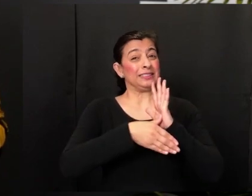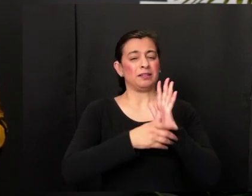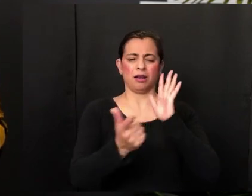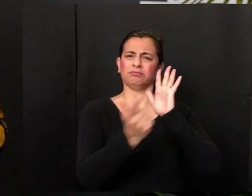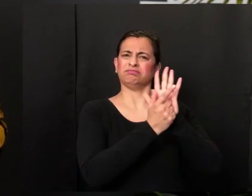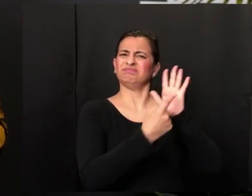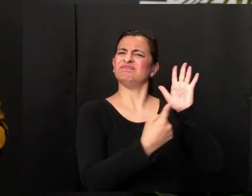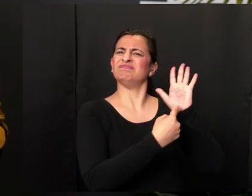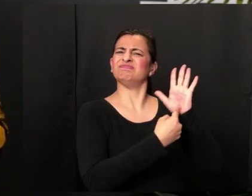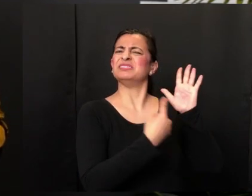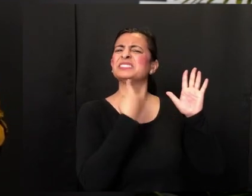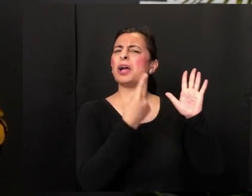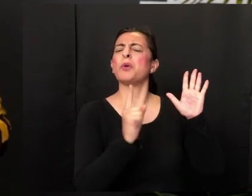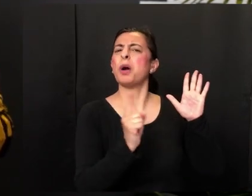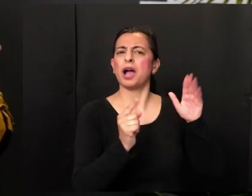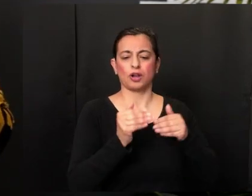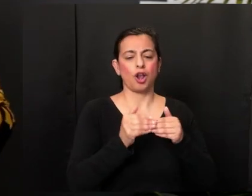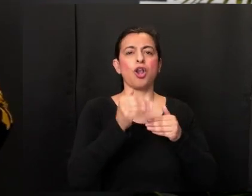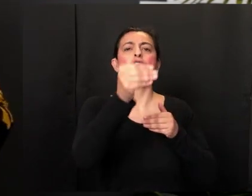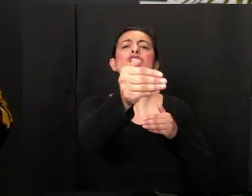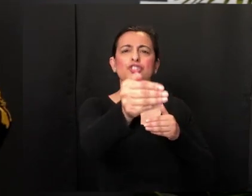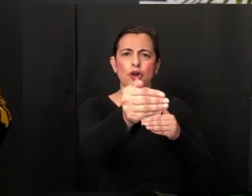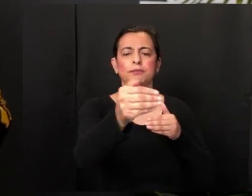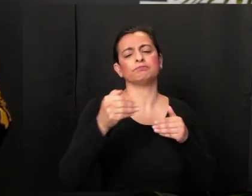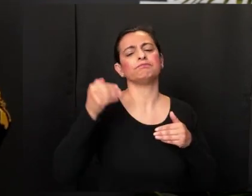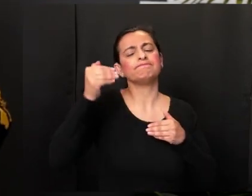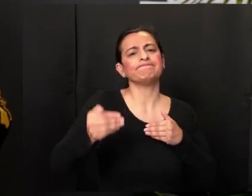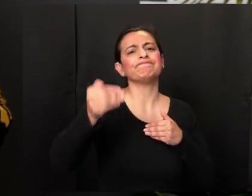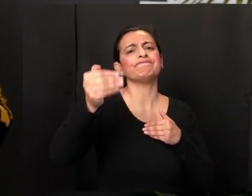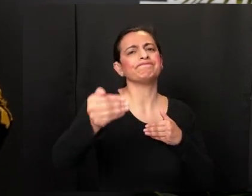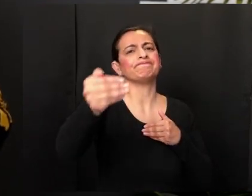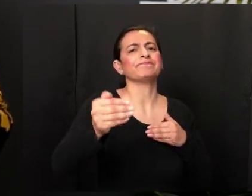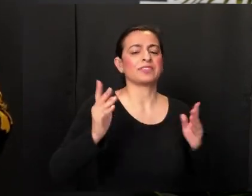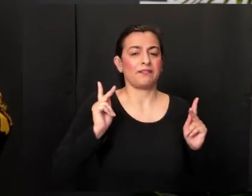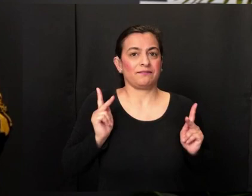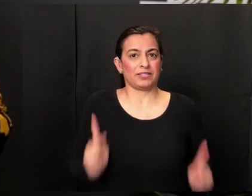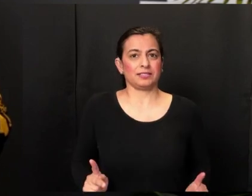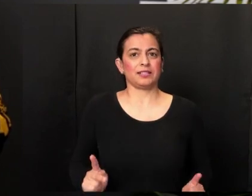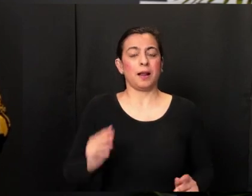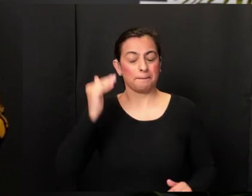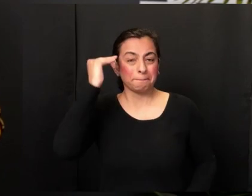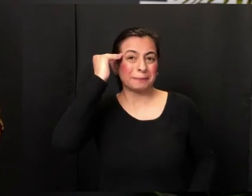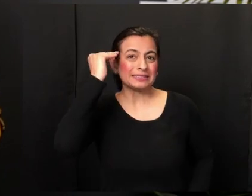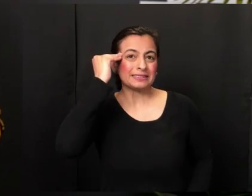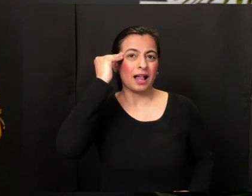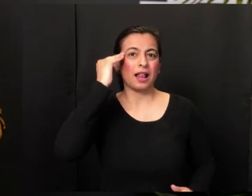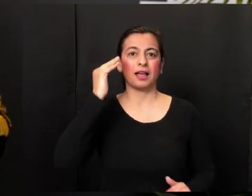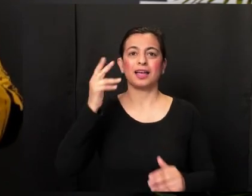is a long-term or reoccurring physical, mental, sensory or intellectual impairment